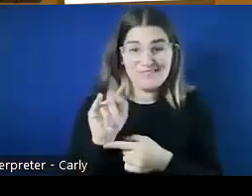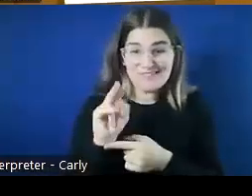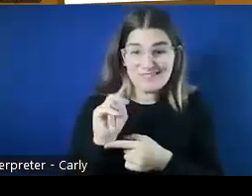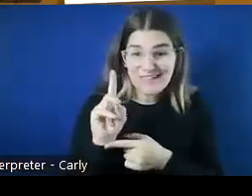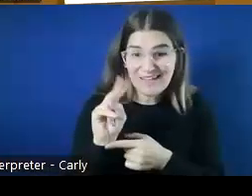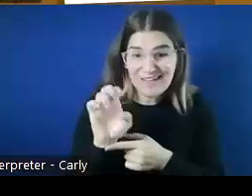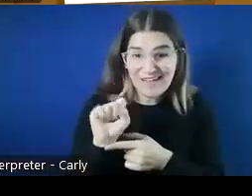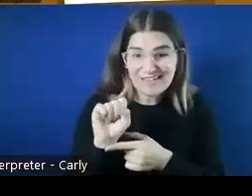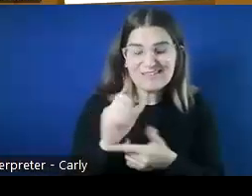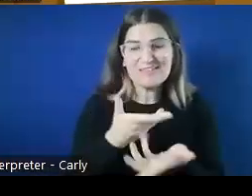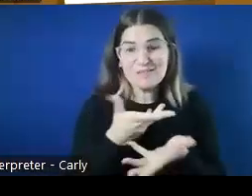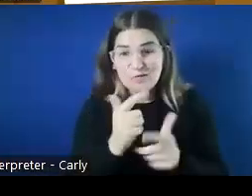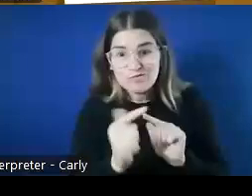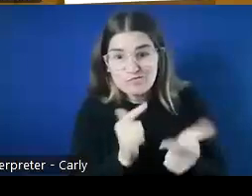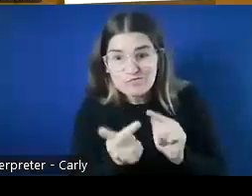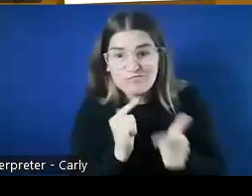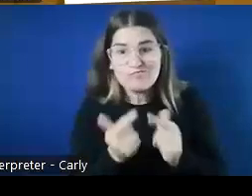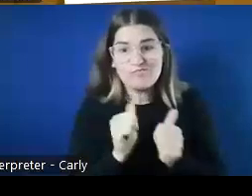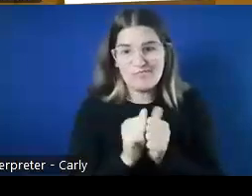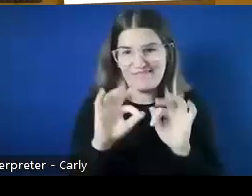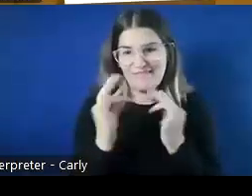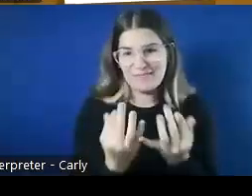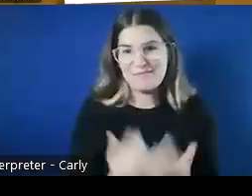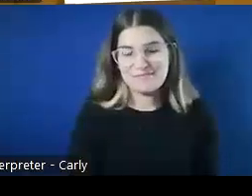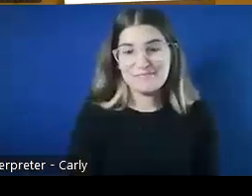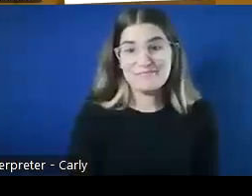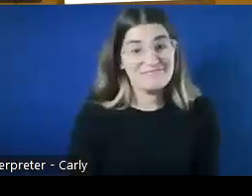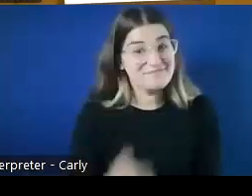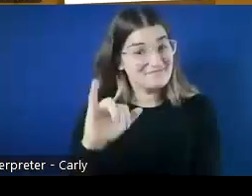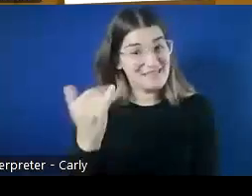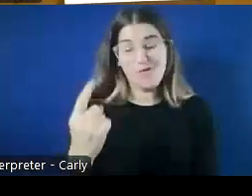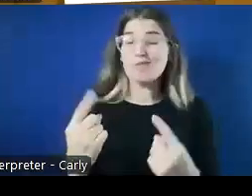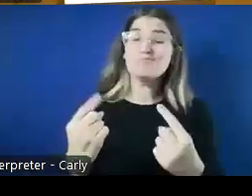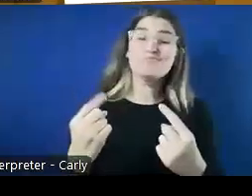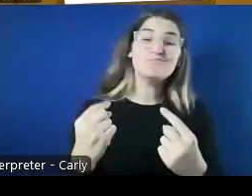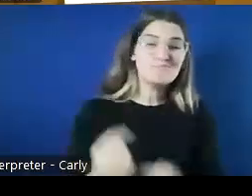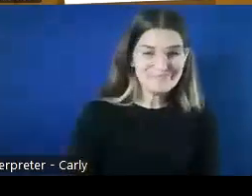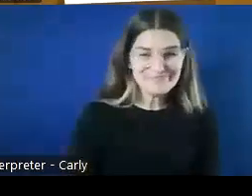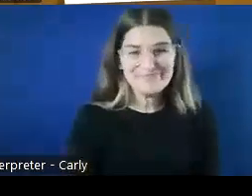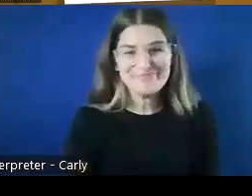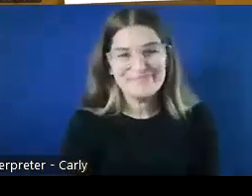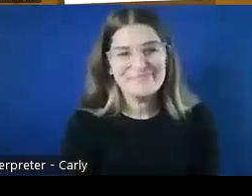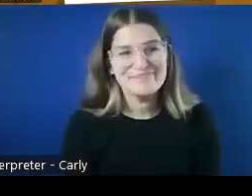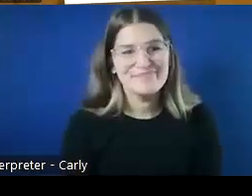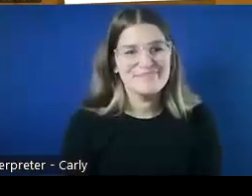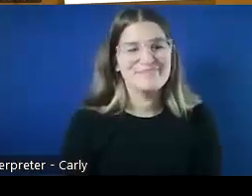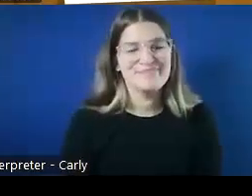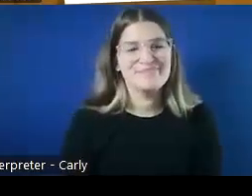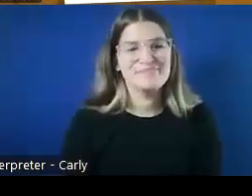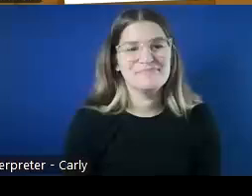that our staff has had with those families and that's why they keep coming back to us all right